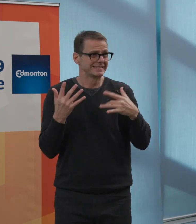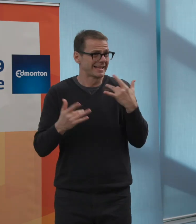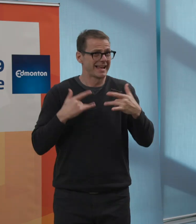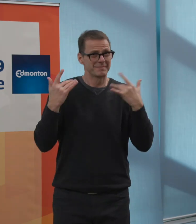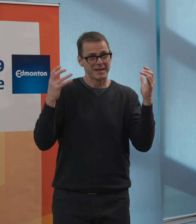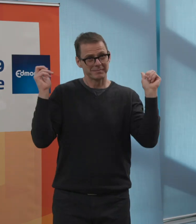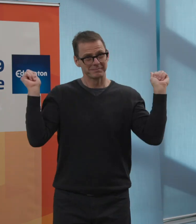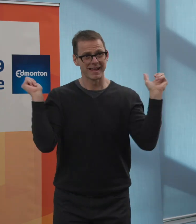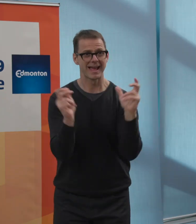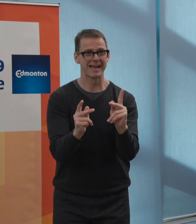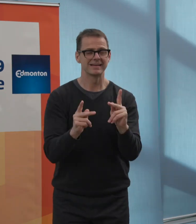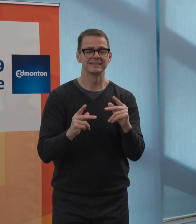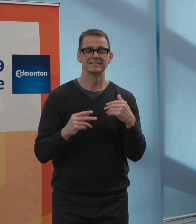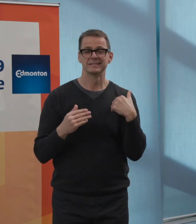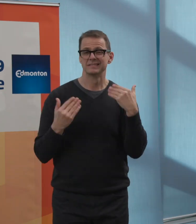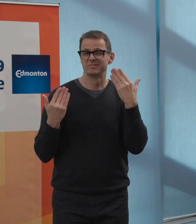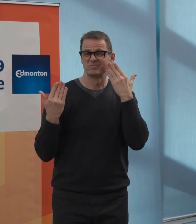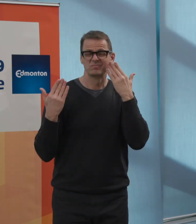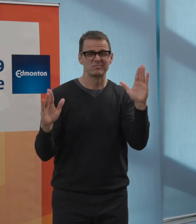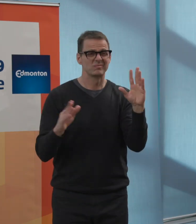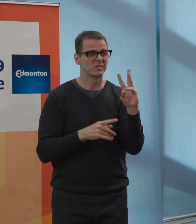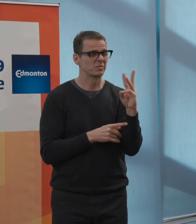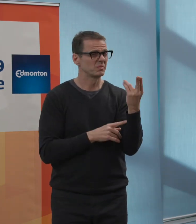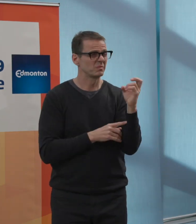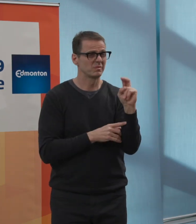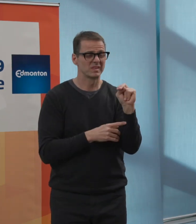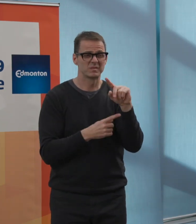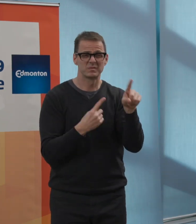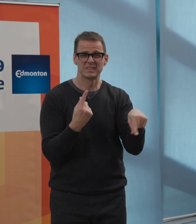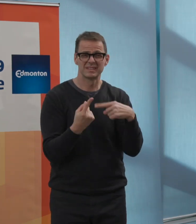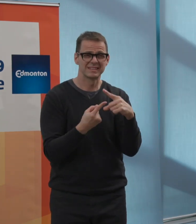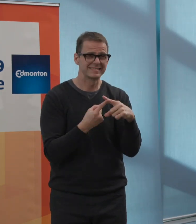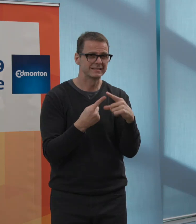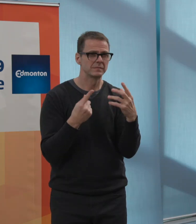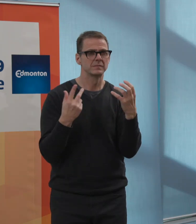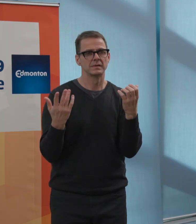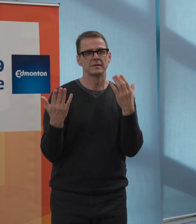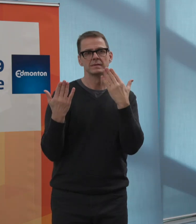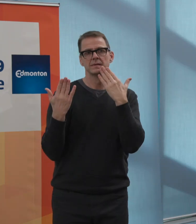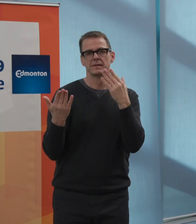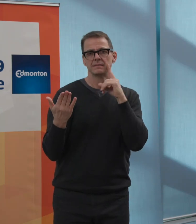ongoing public health crisis but step each and every one of us takes to adhere